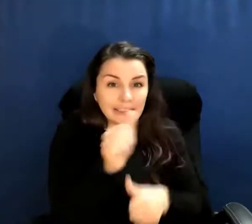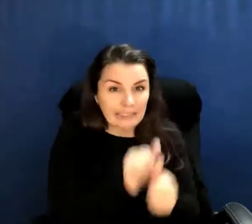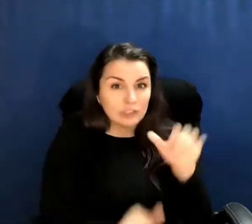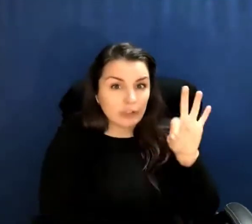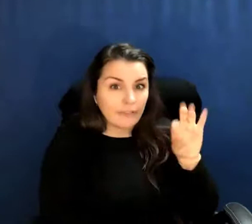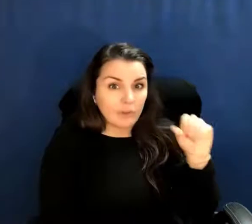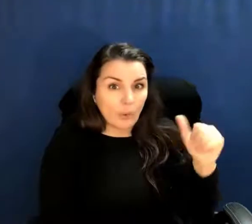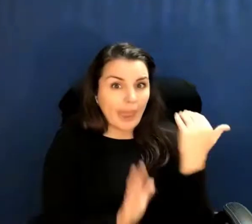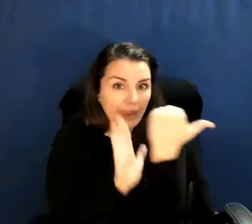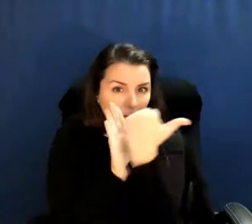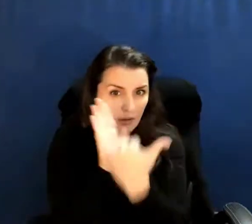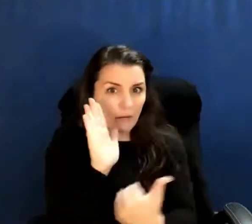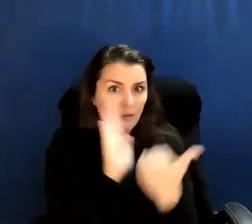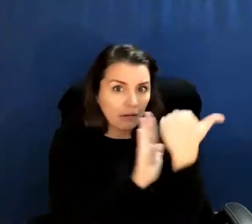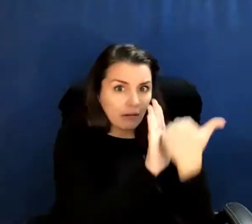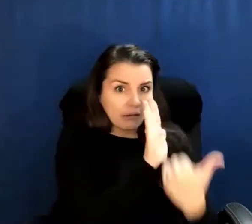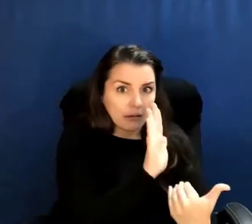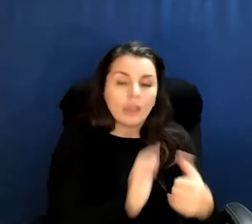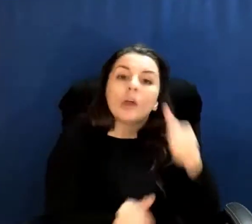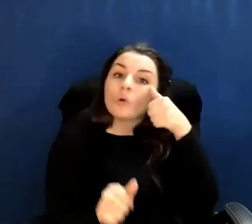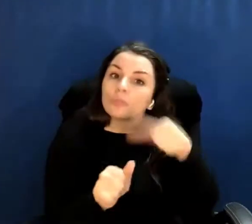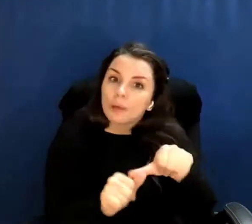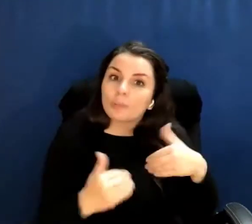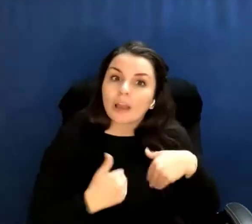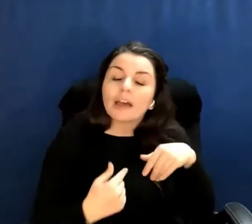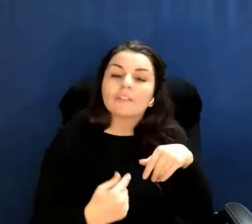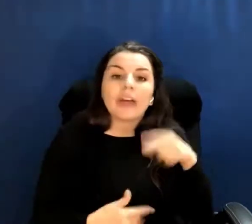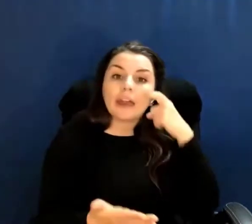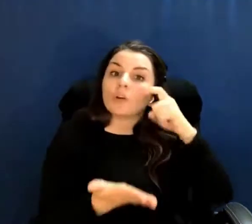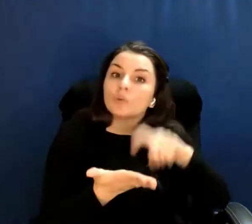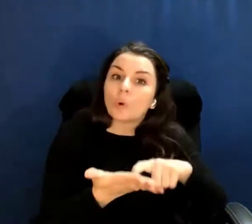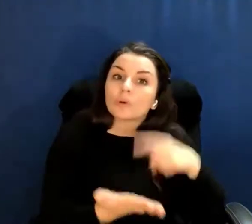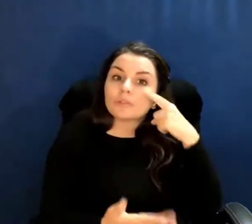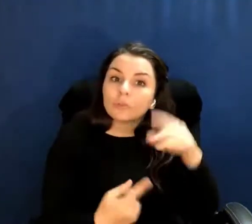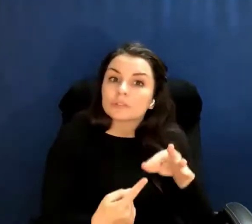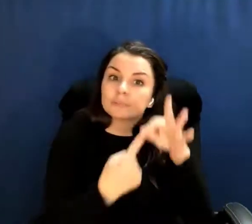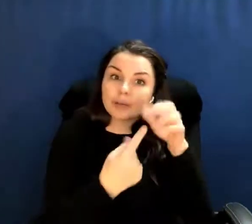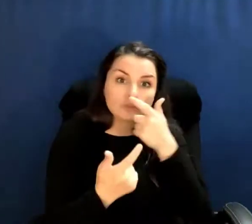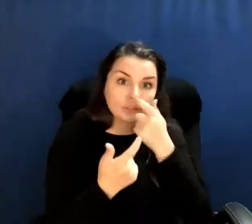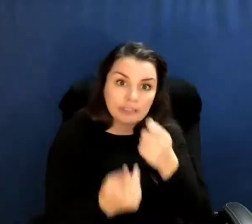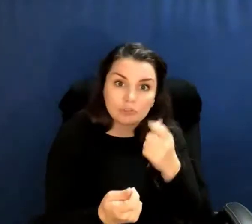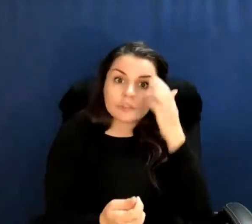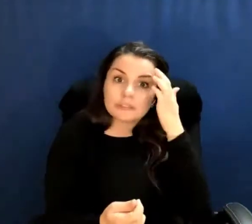and we did talk about these Notices of Special Interest. And it is possible for an institute